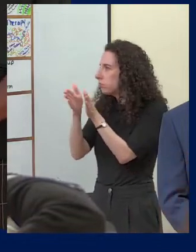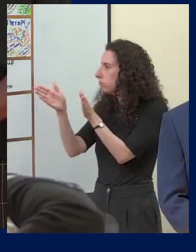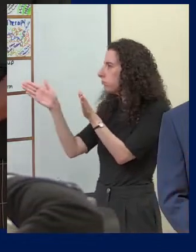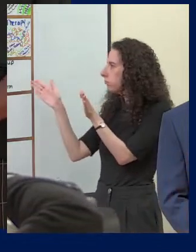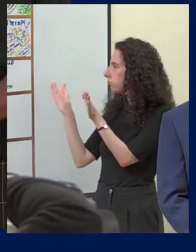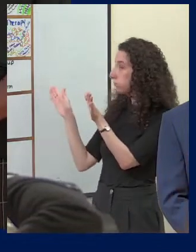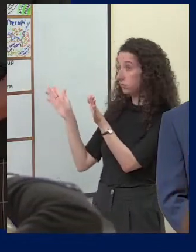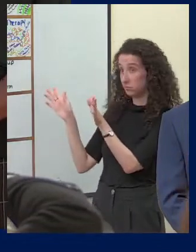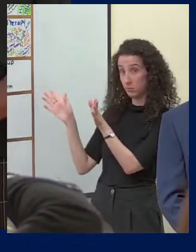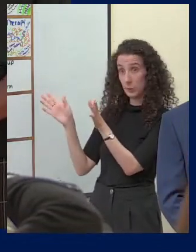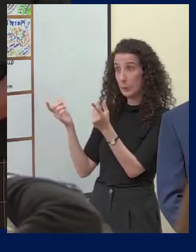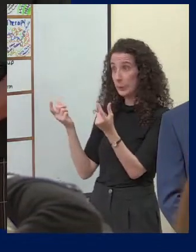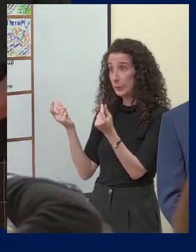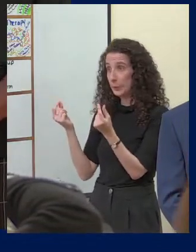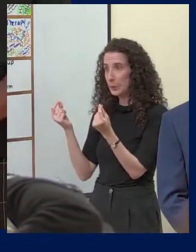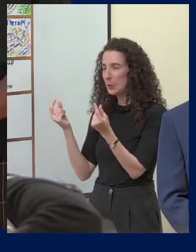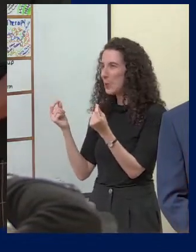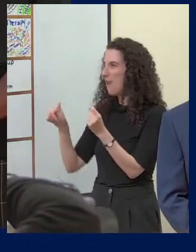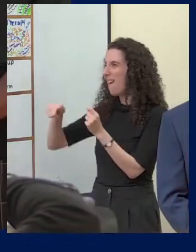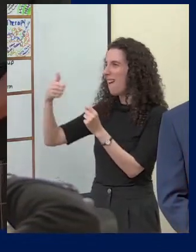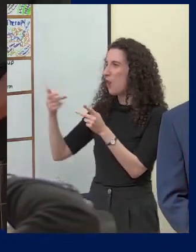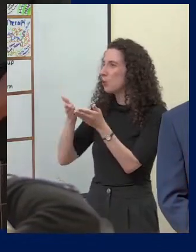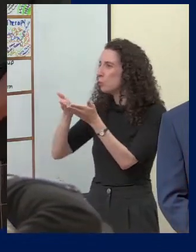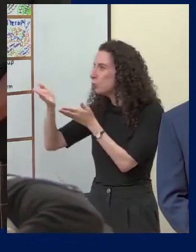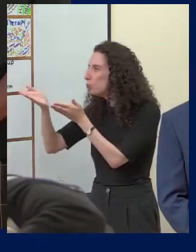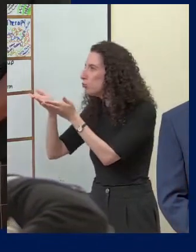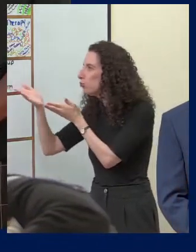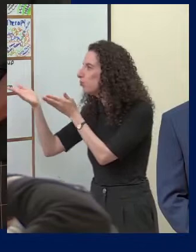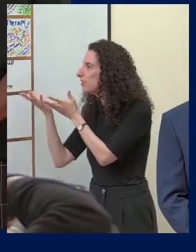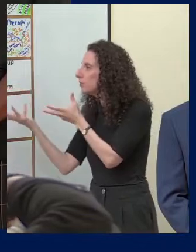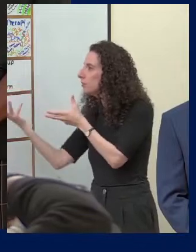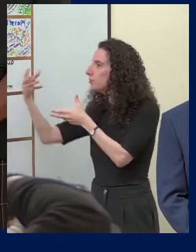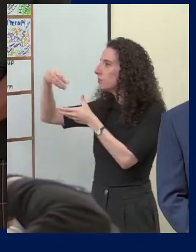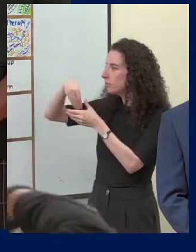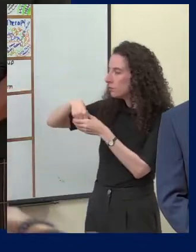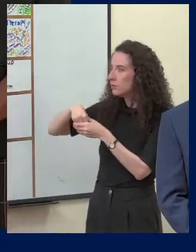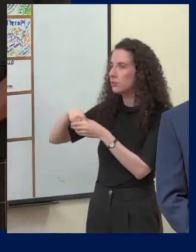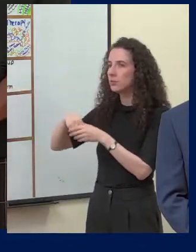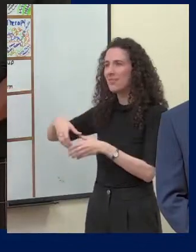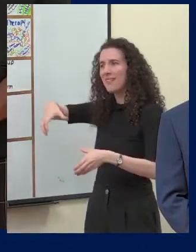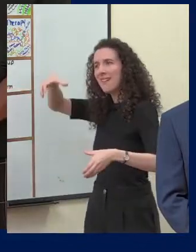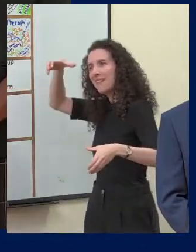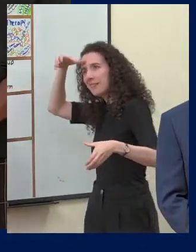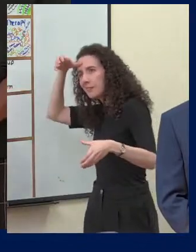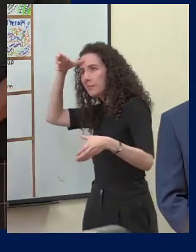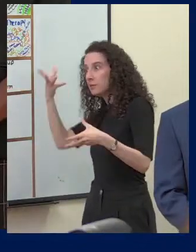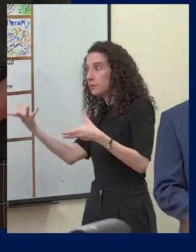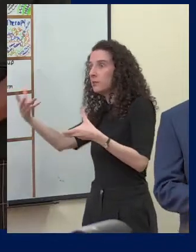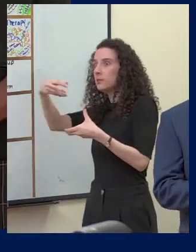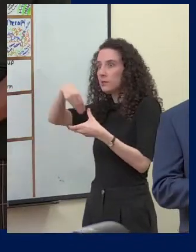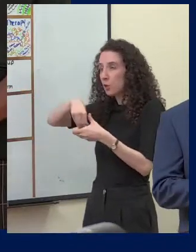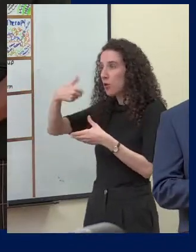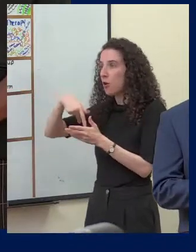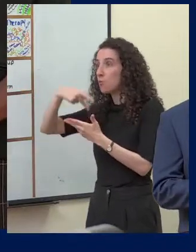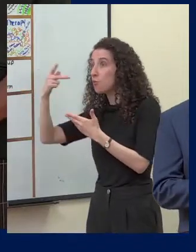suite of services and expertise and program that we have wraparound folks who have the